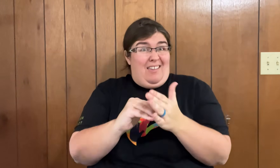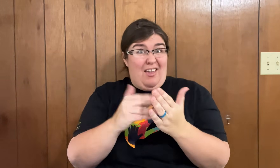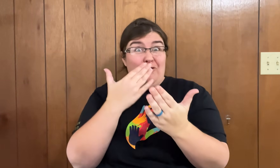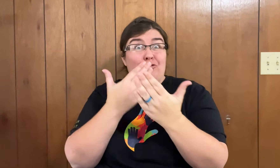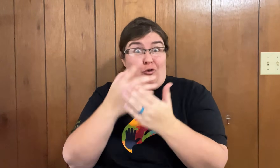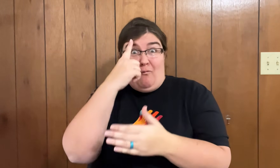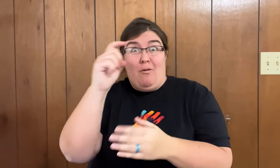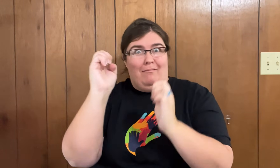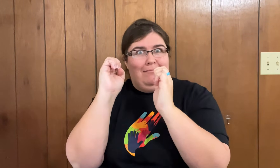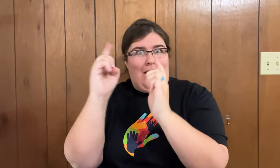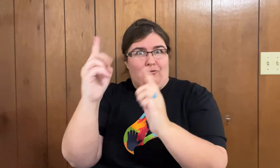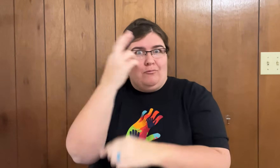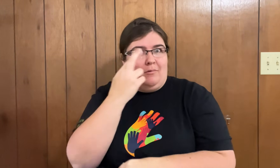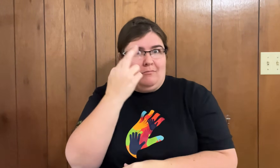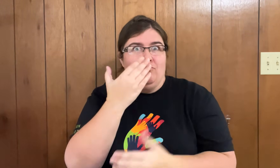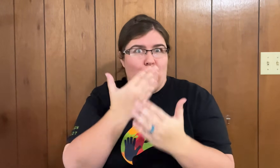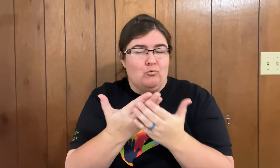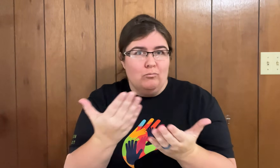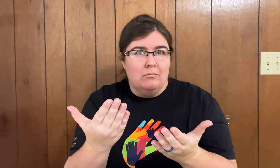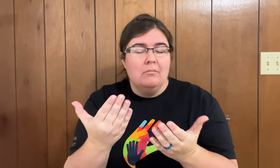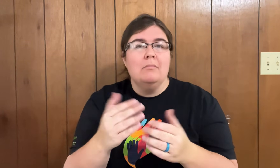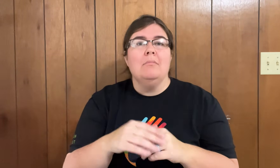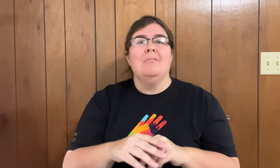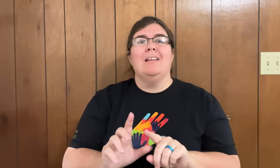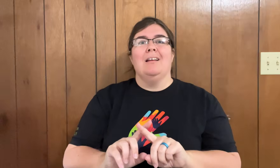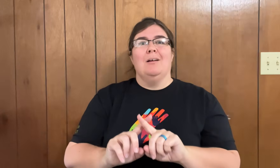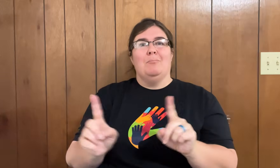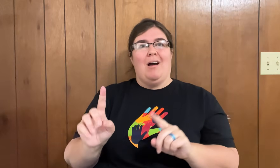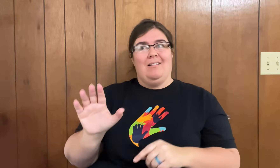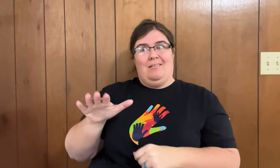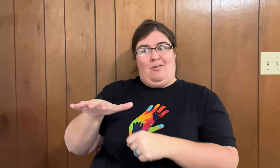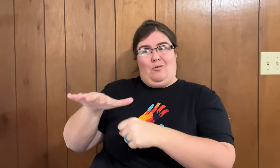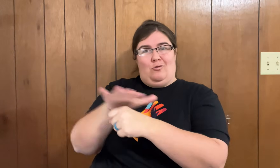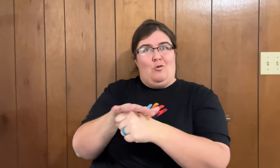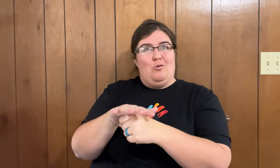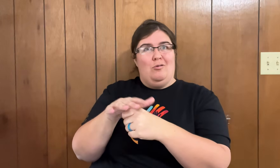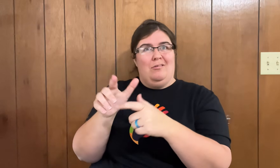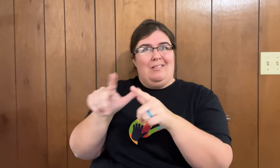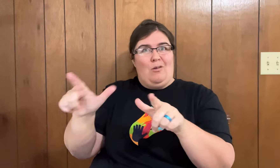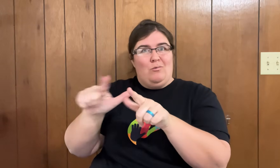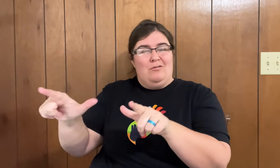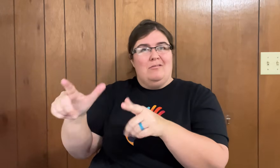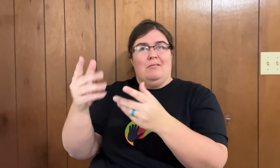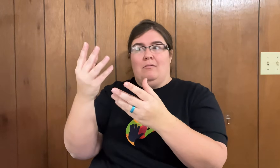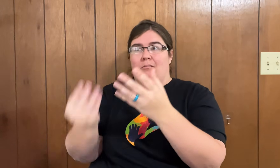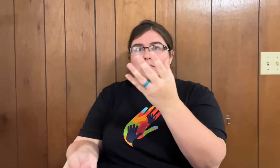Again, this was good education reasons, very good but the local sign languages disappeared.